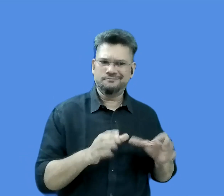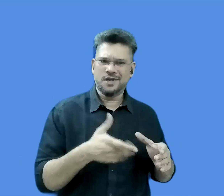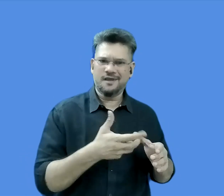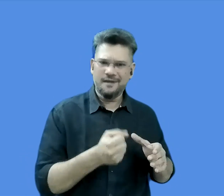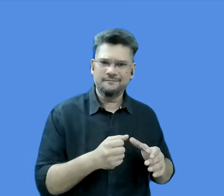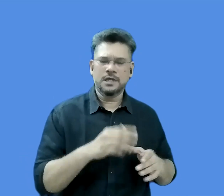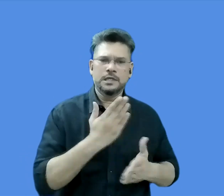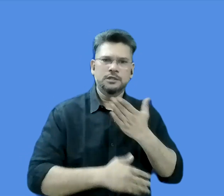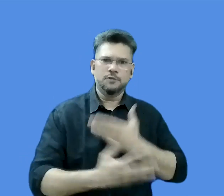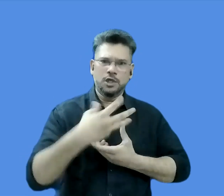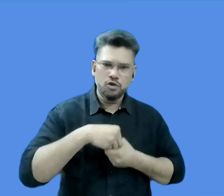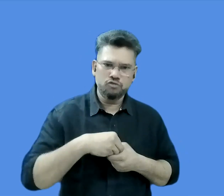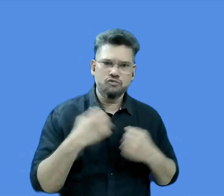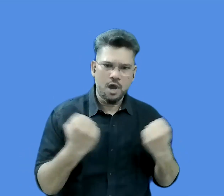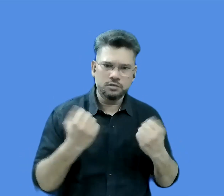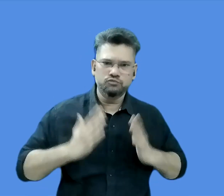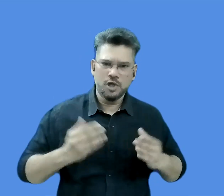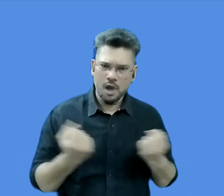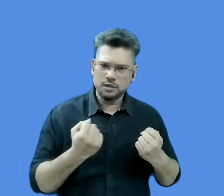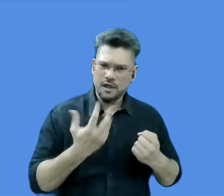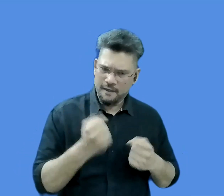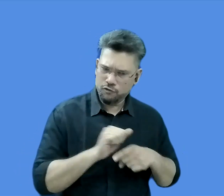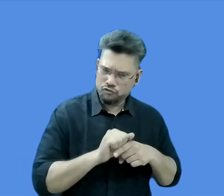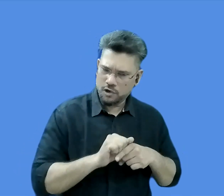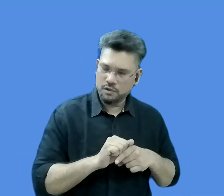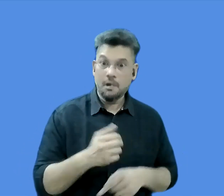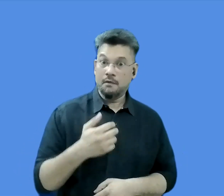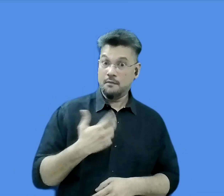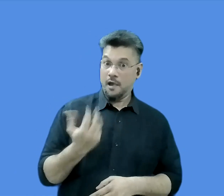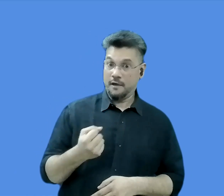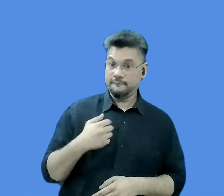pronounce that name the right way, does UNICEF have training package